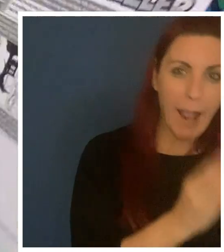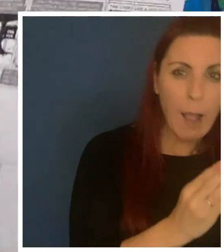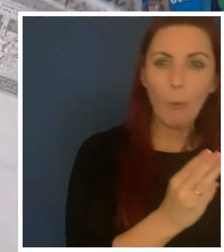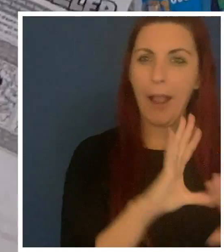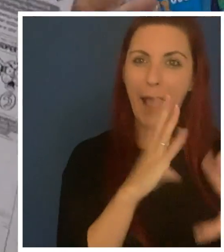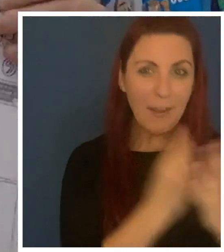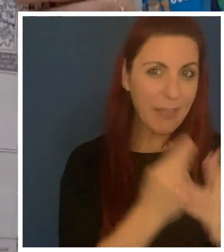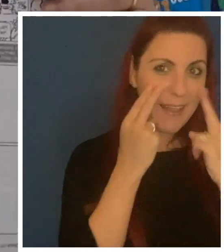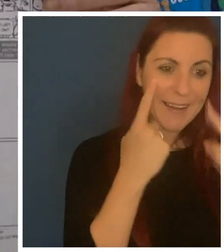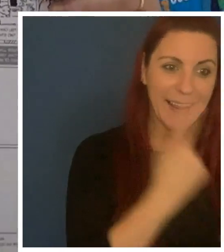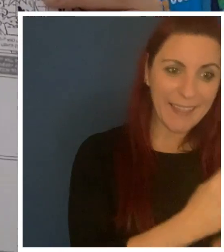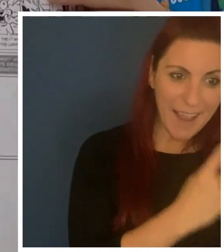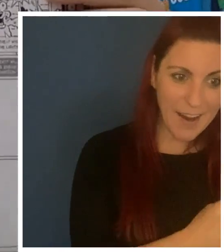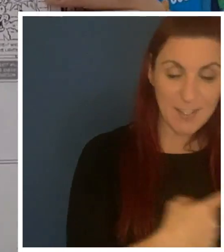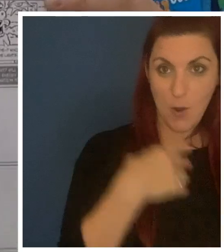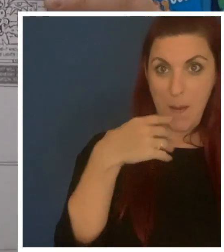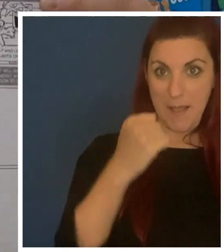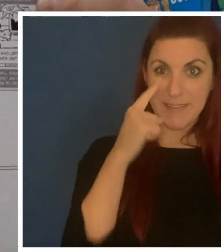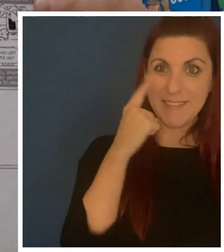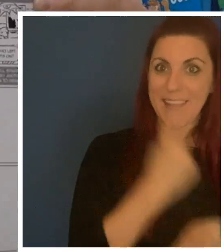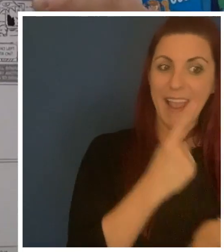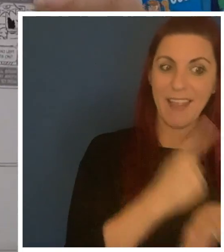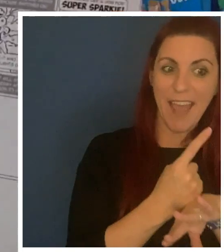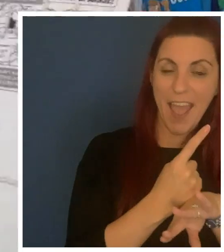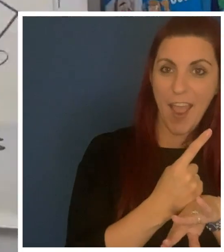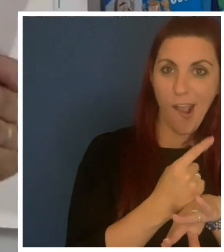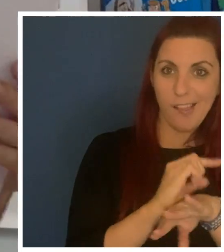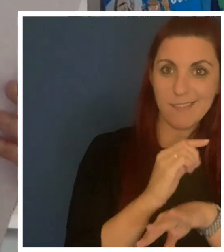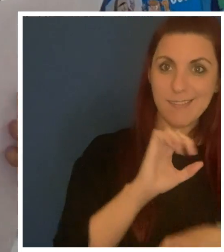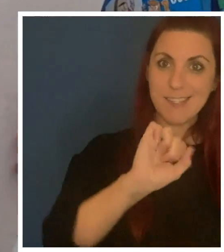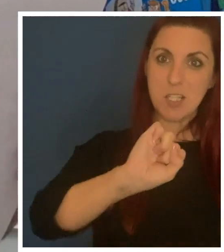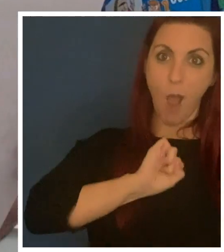So we have Sparkie here heading back towards the cool treehouse and she's